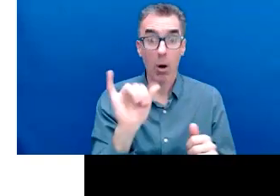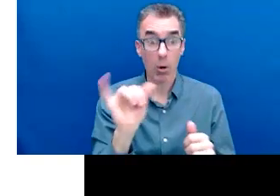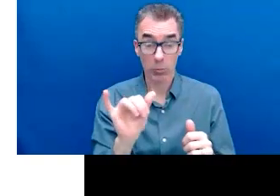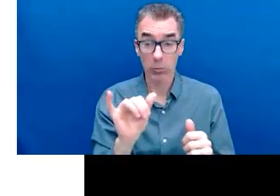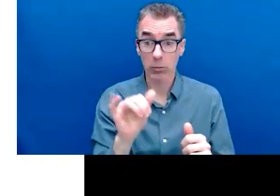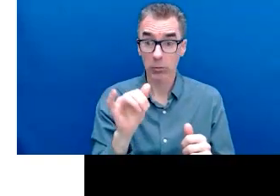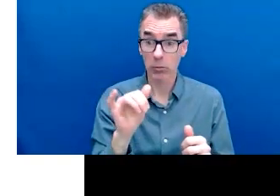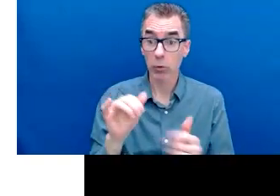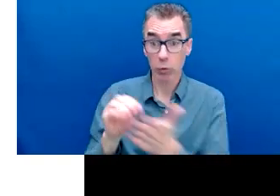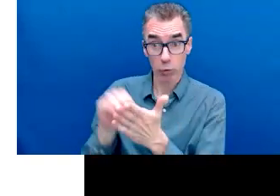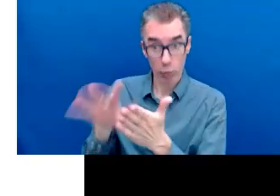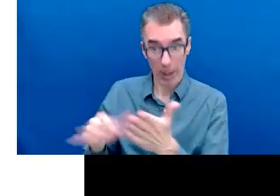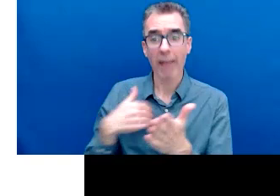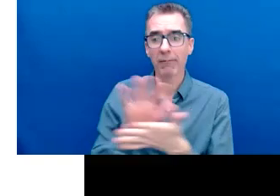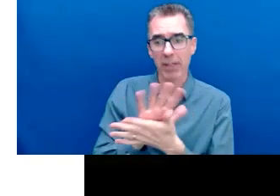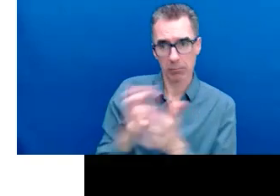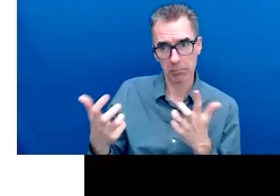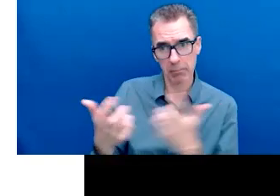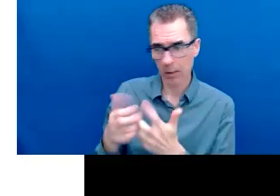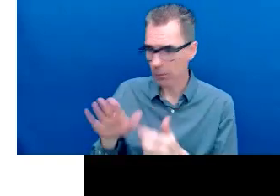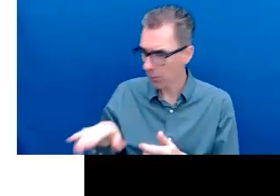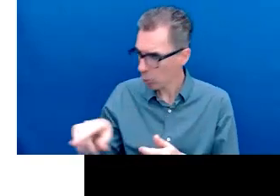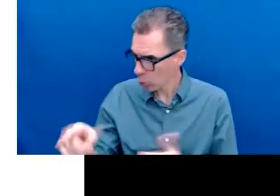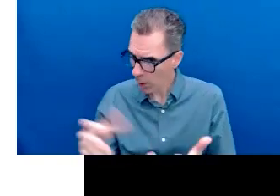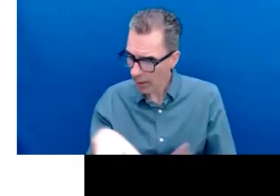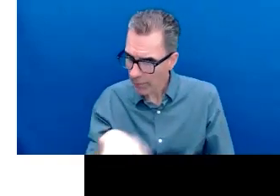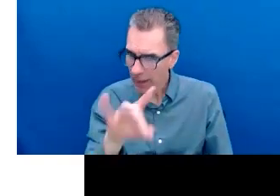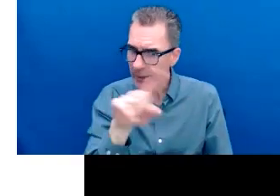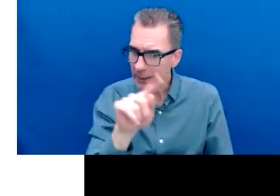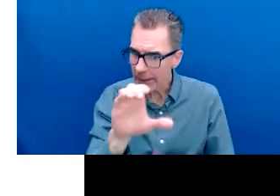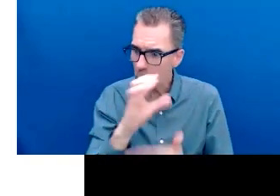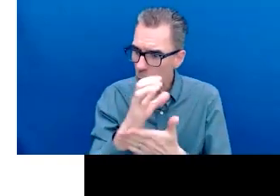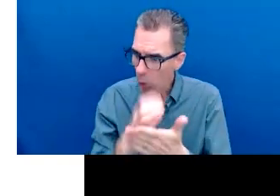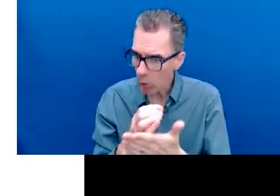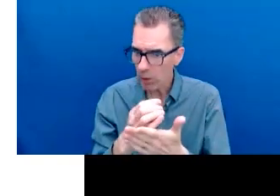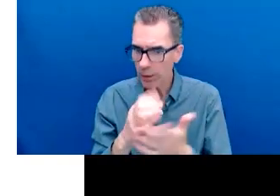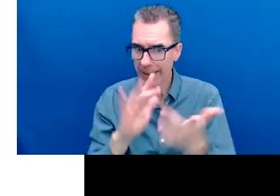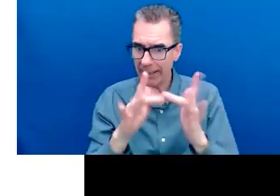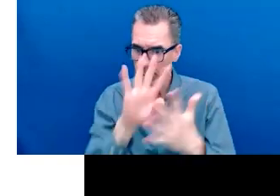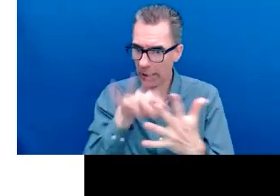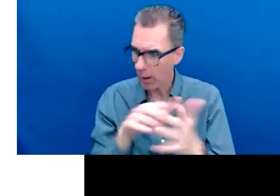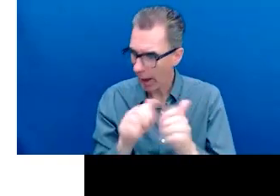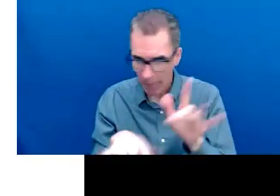how to find ZTC courses in the online schedule. So, check out our LibGuide.